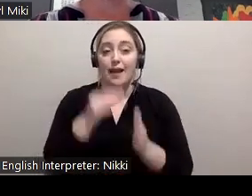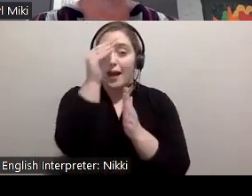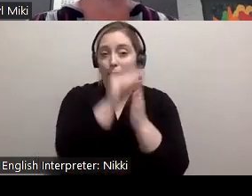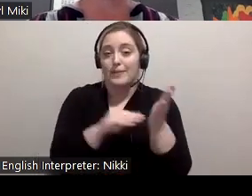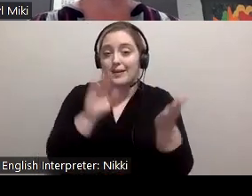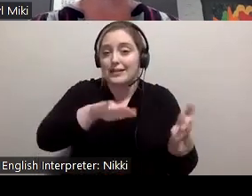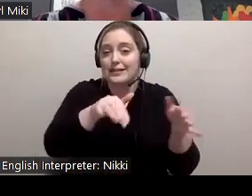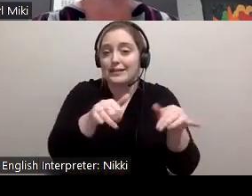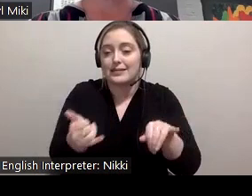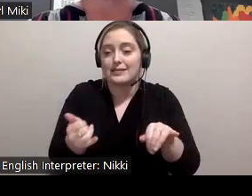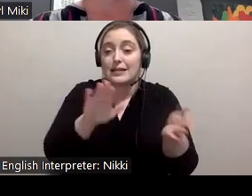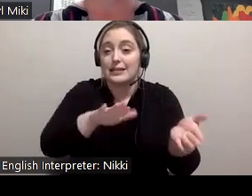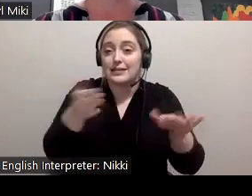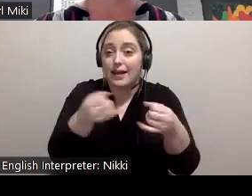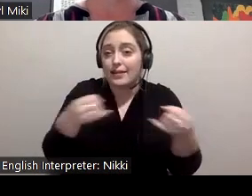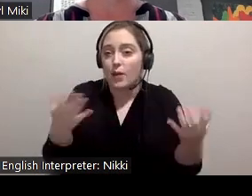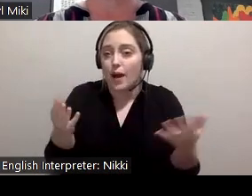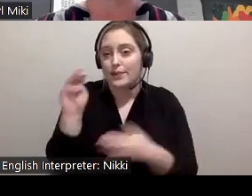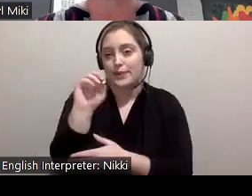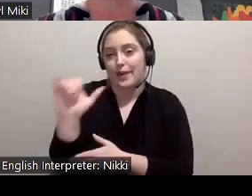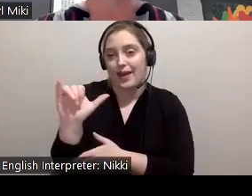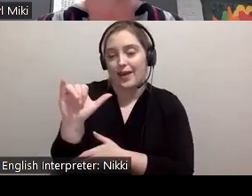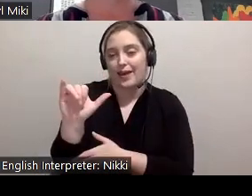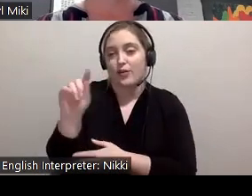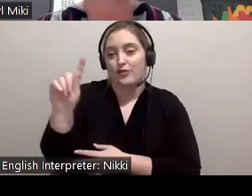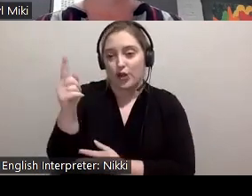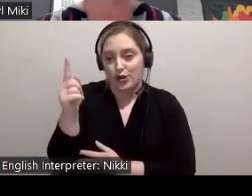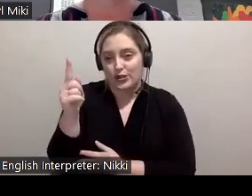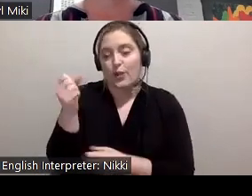first. It's a it's an annual grant so you would apply once a